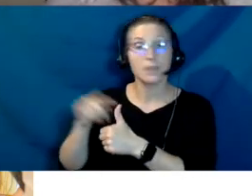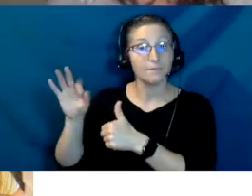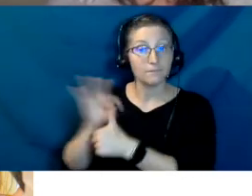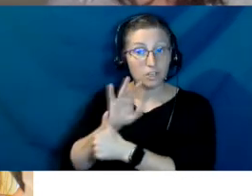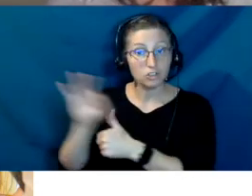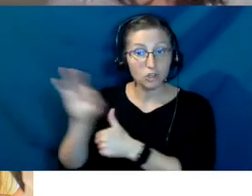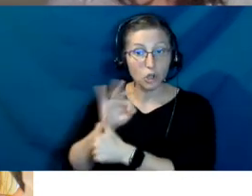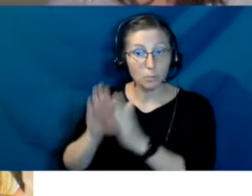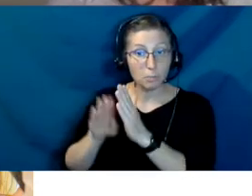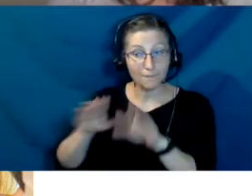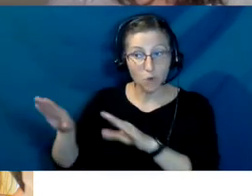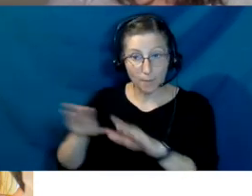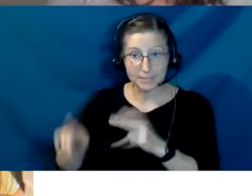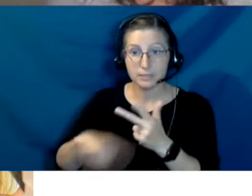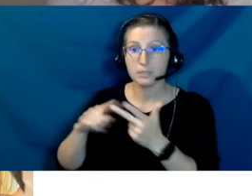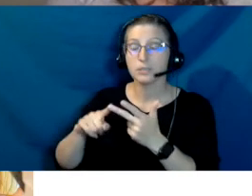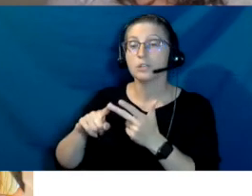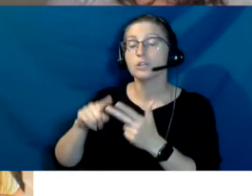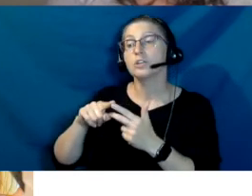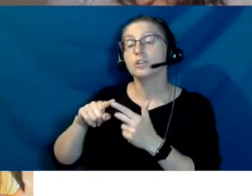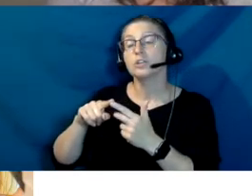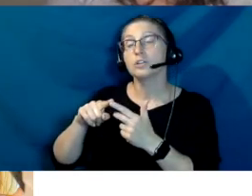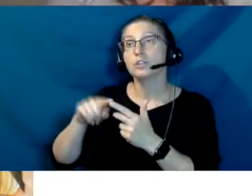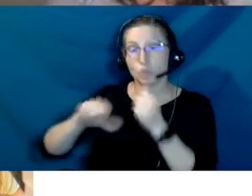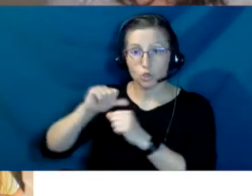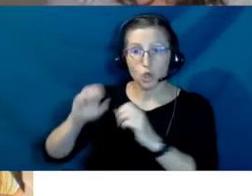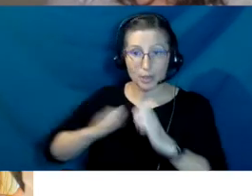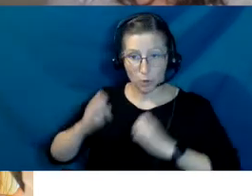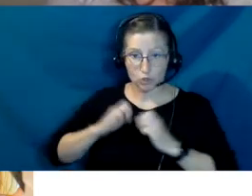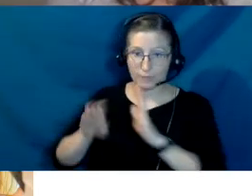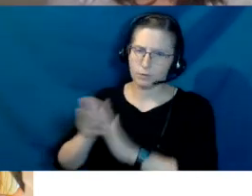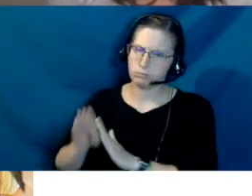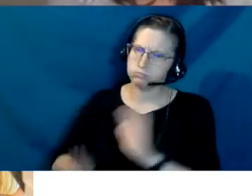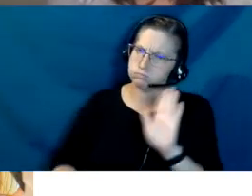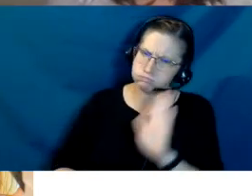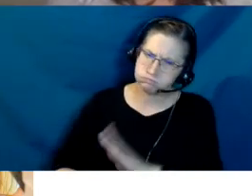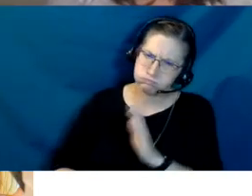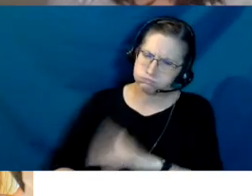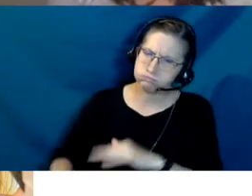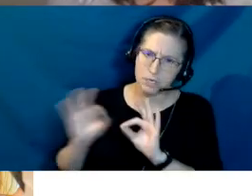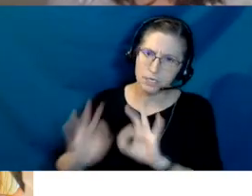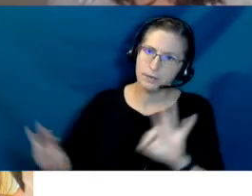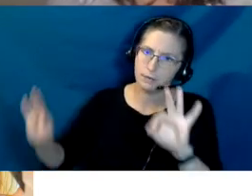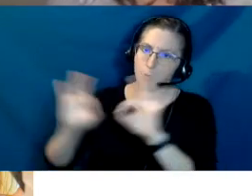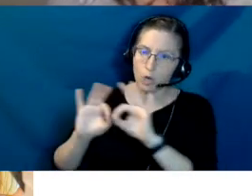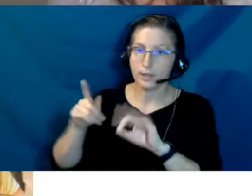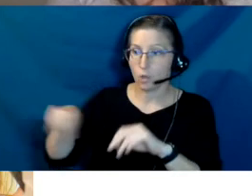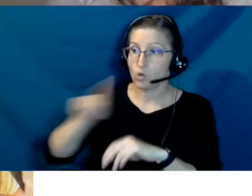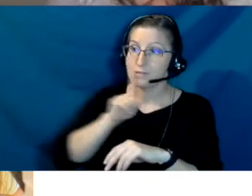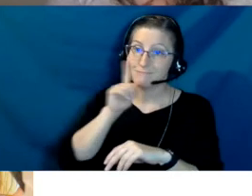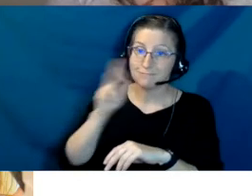social and emotional development. It's really important for children who are deafblind to